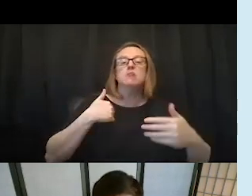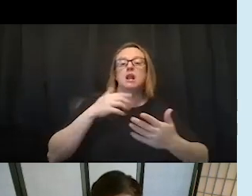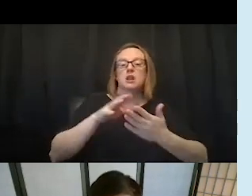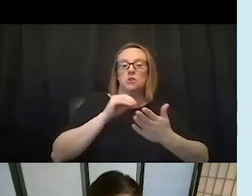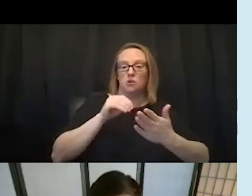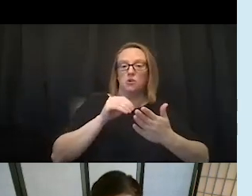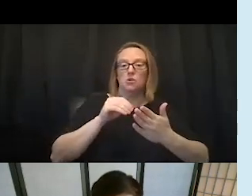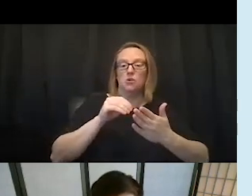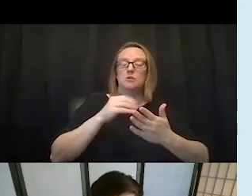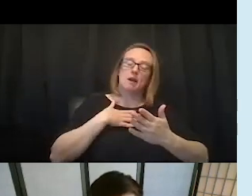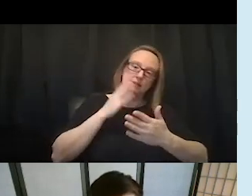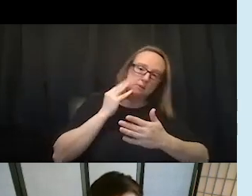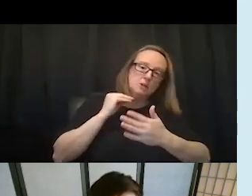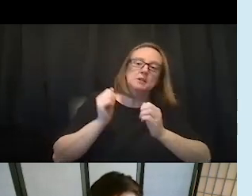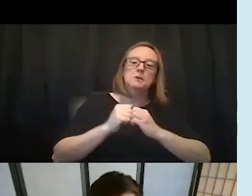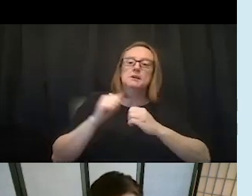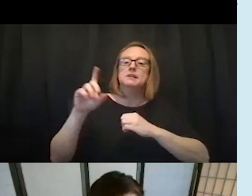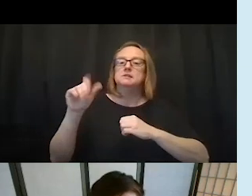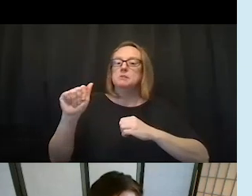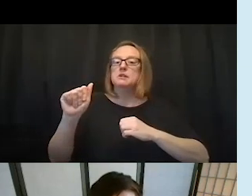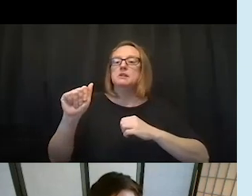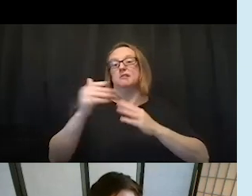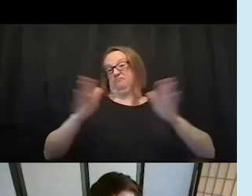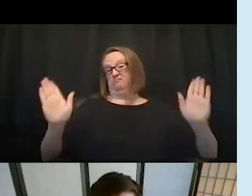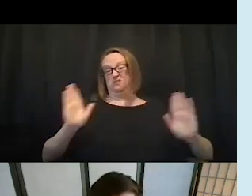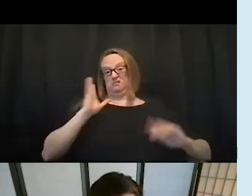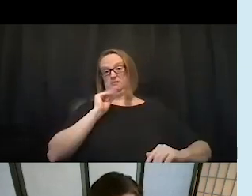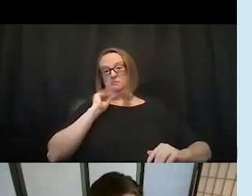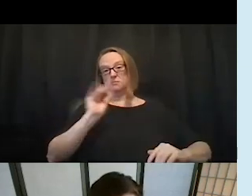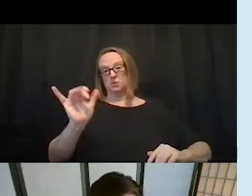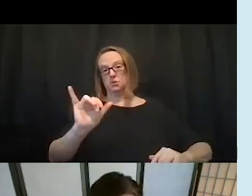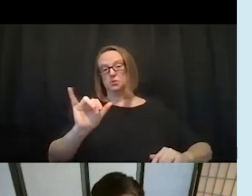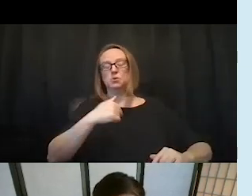I've experienced through my disability and just in general um that you know I needed to create